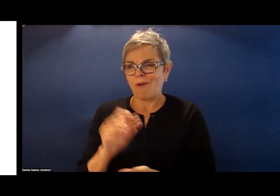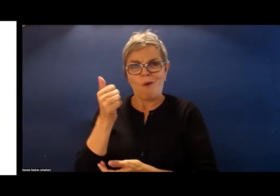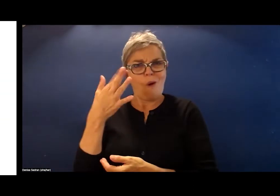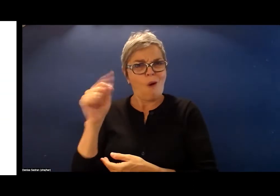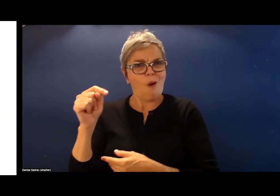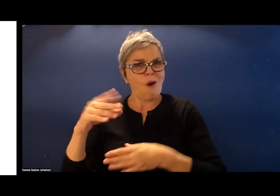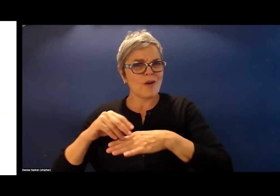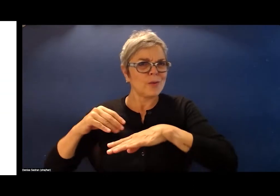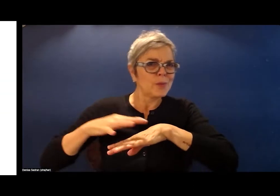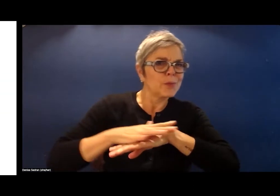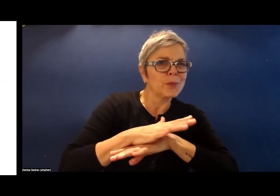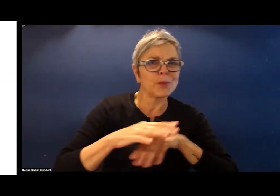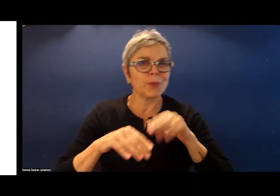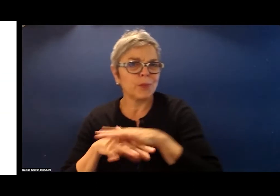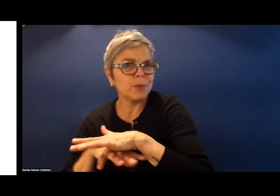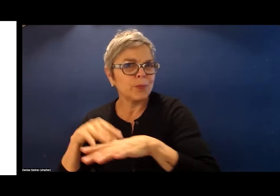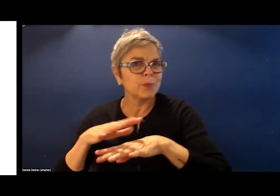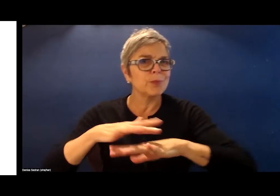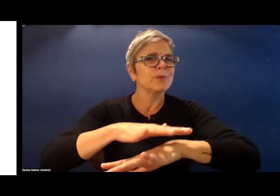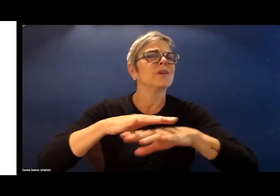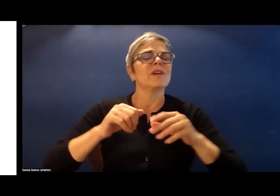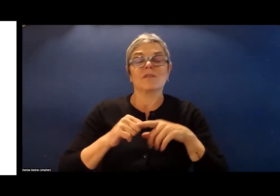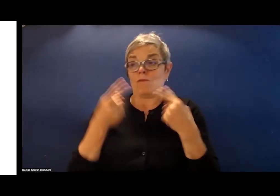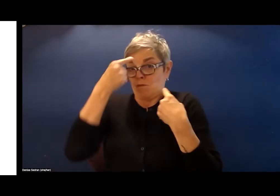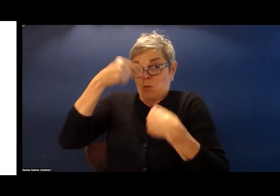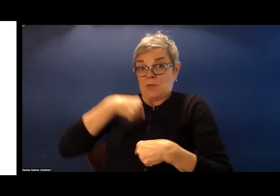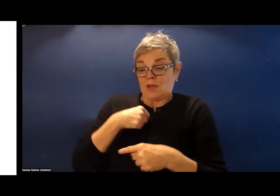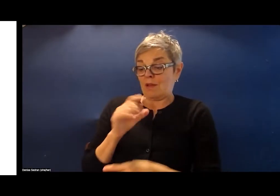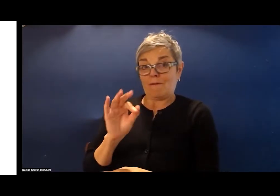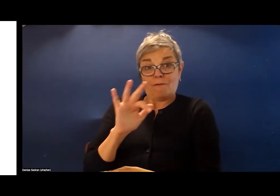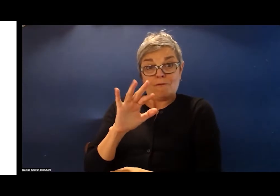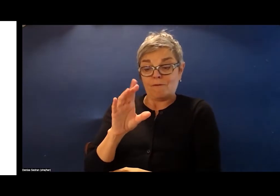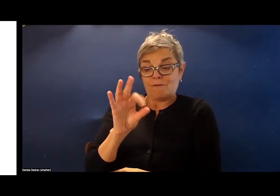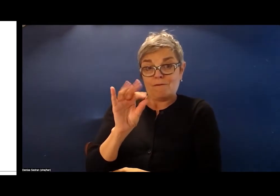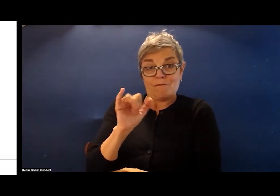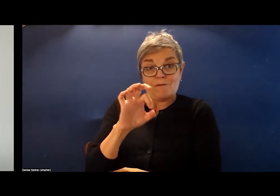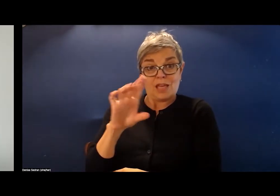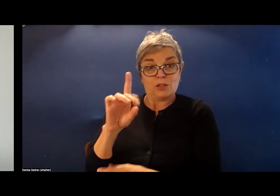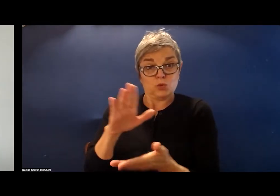And so for me, field school is an opportunity to think about expanding the terms of our learning